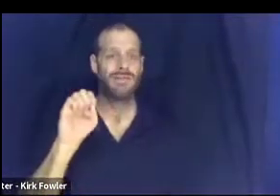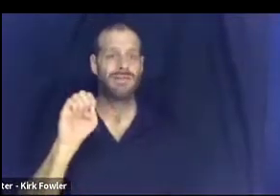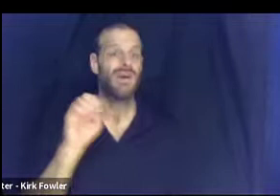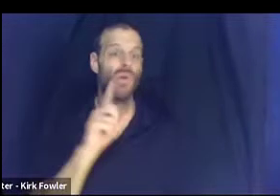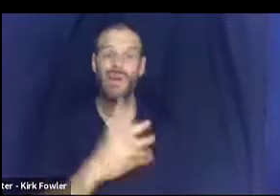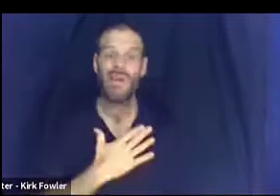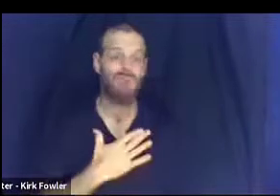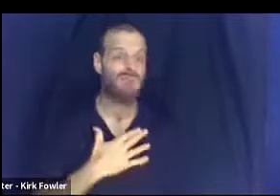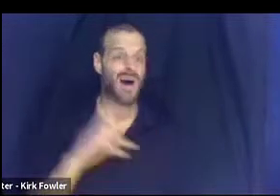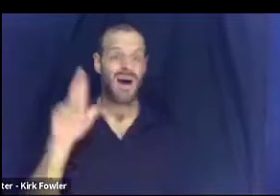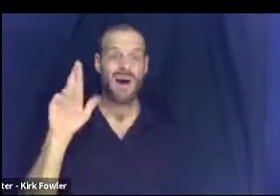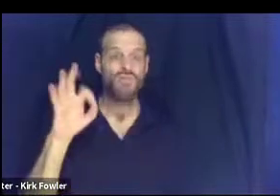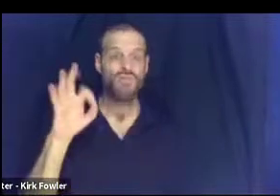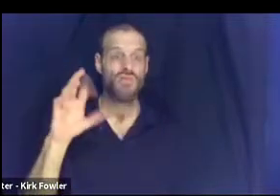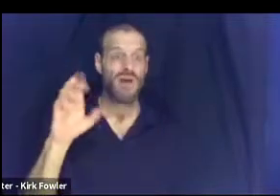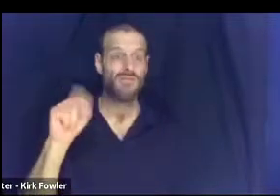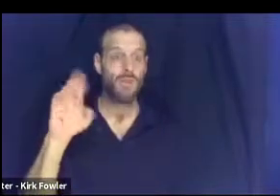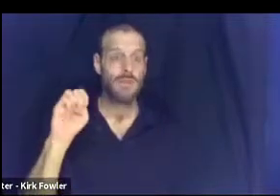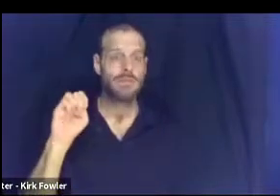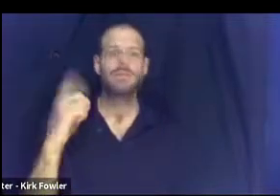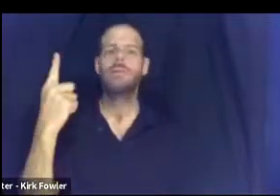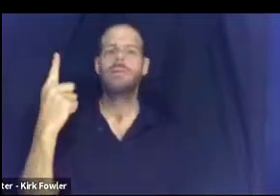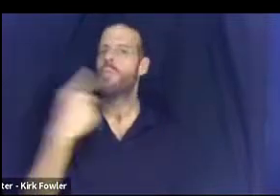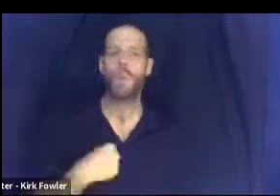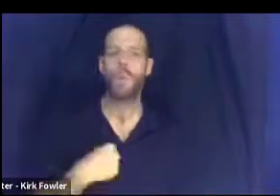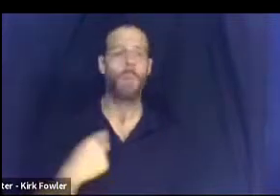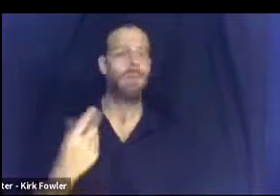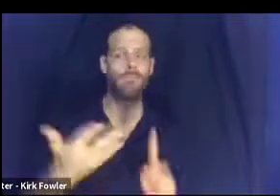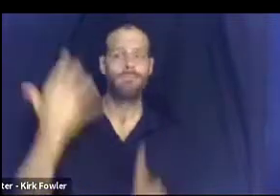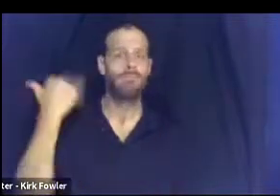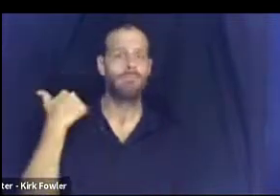and I thought it was fascinating. So, I would love to have an actual citation.